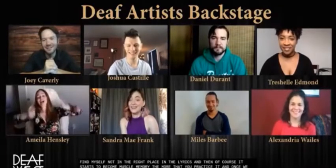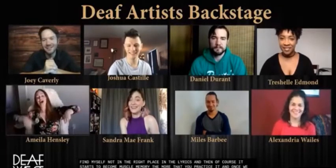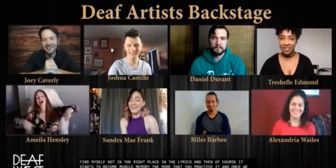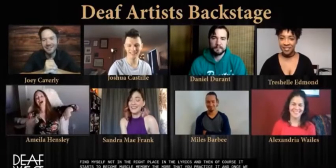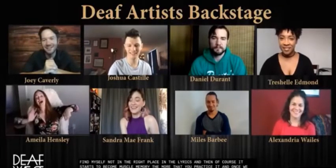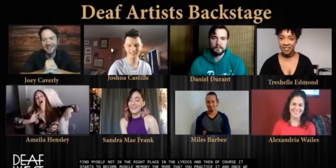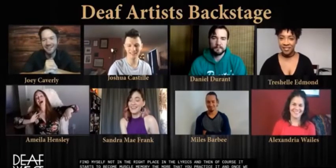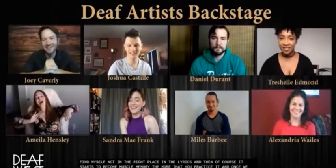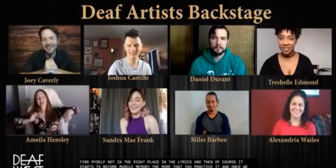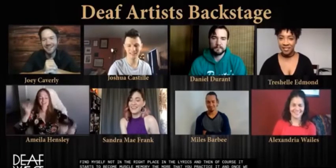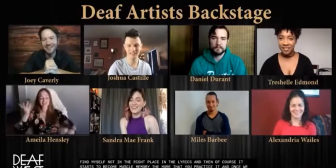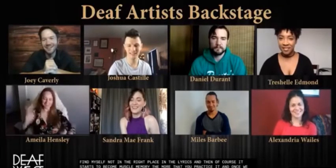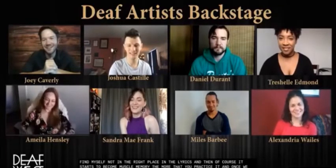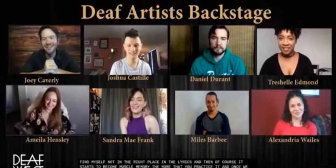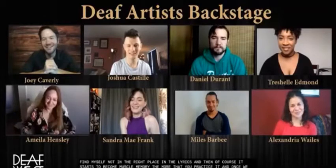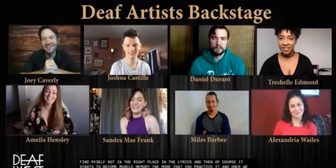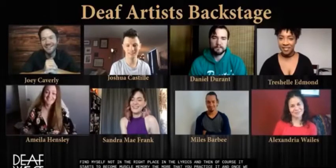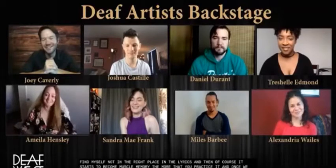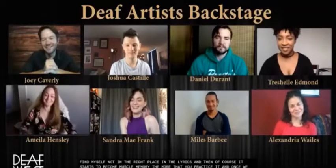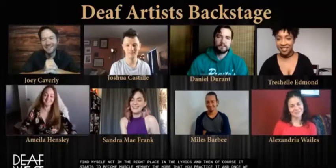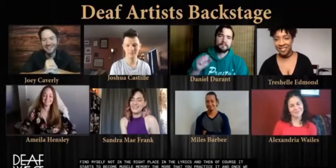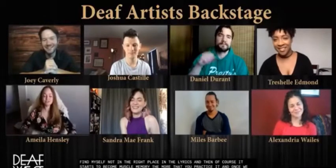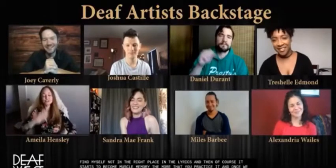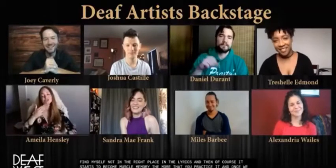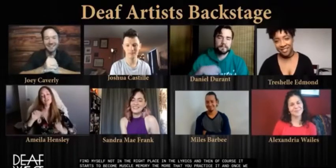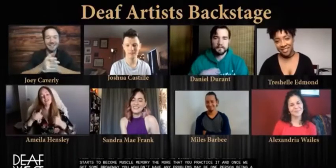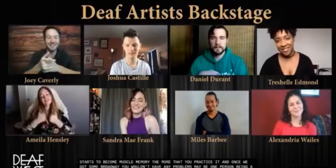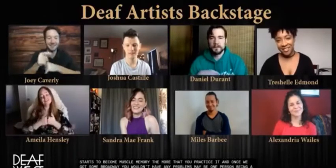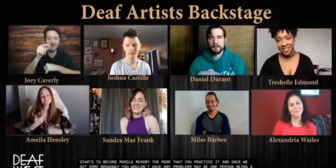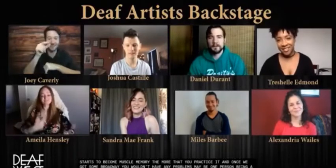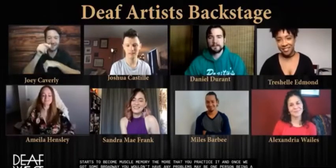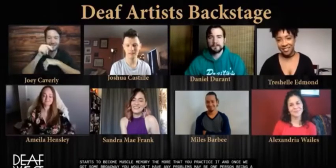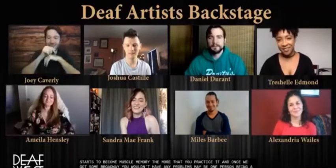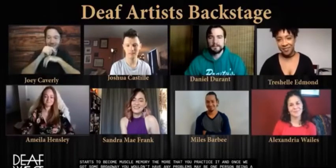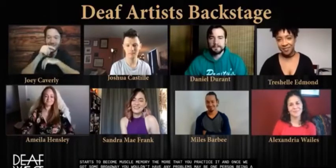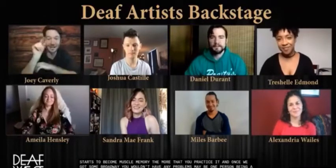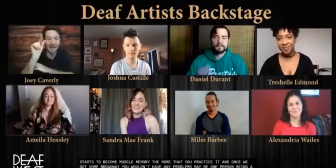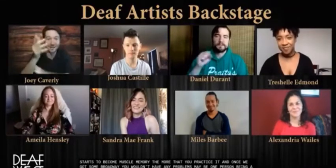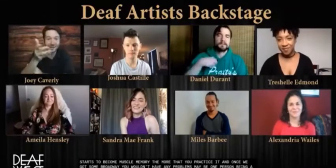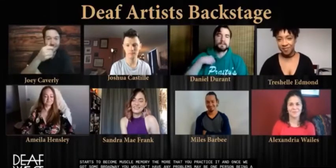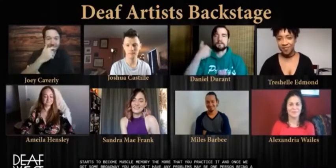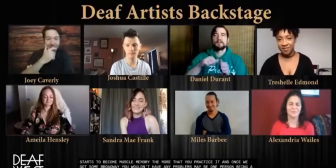I got to sit back lightly and sing that powerful song with Daniel.